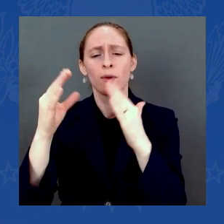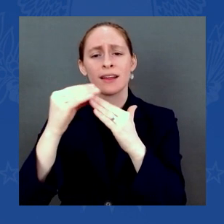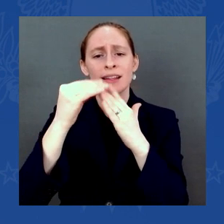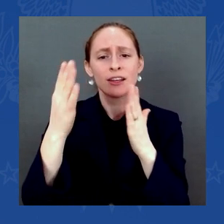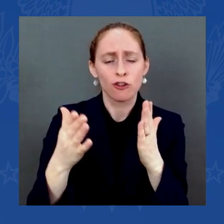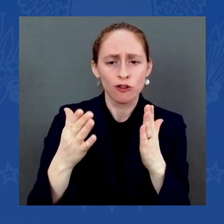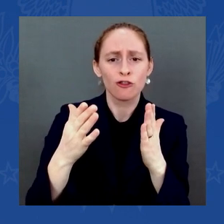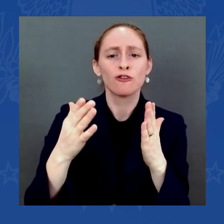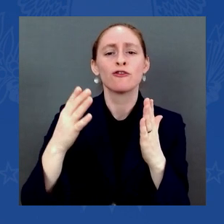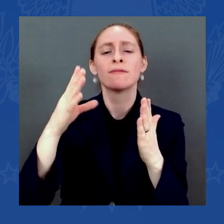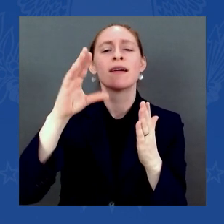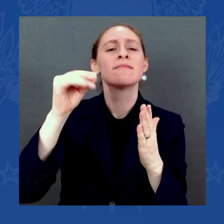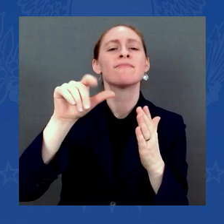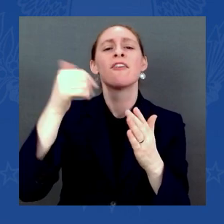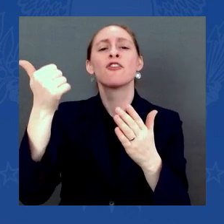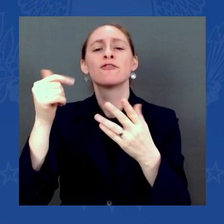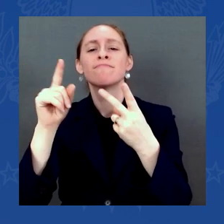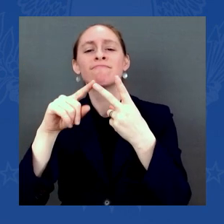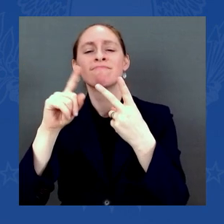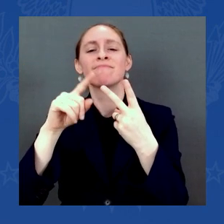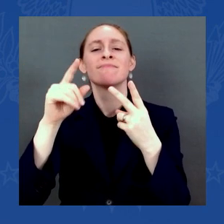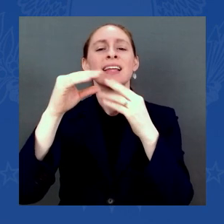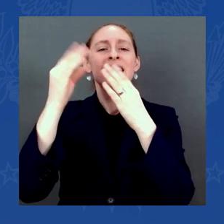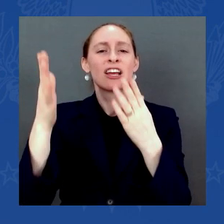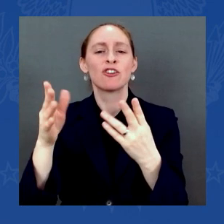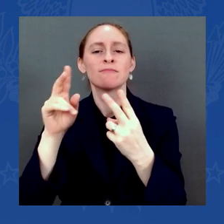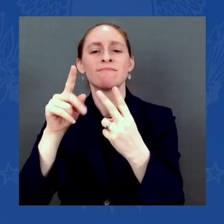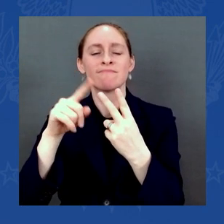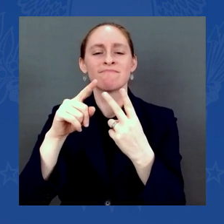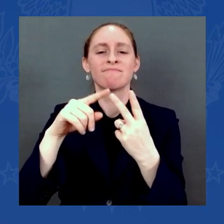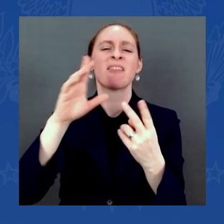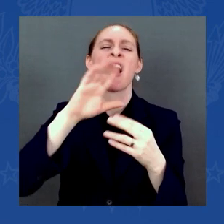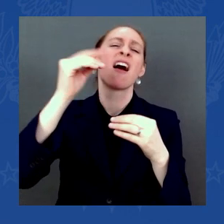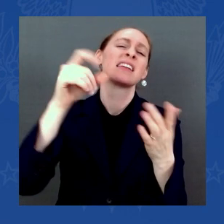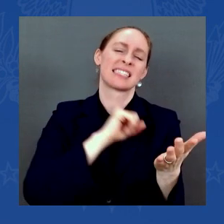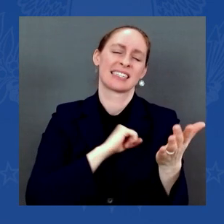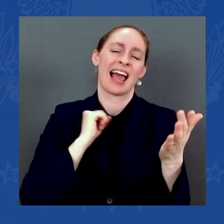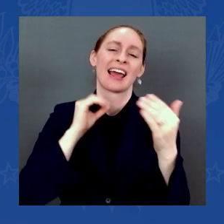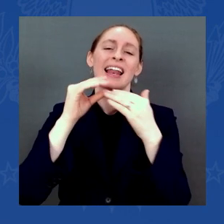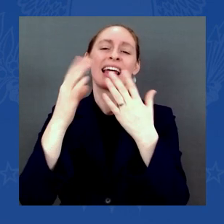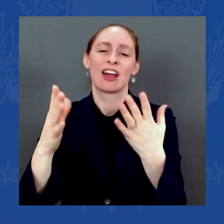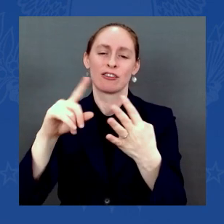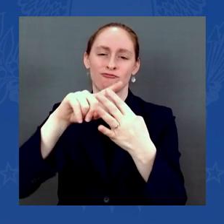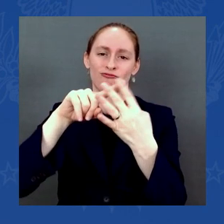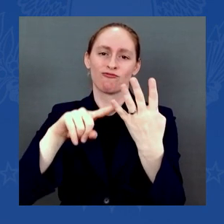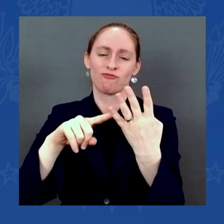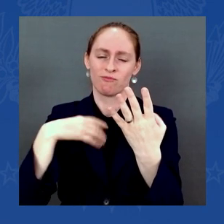Thank you to the members of the House, where it had 331 co-sponsors, this bill,